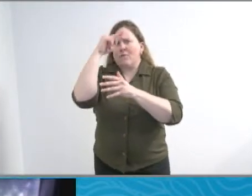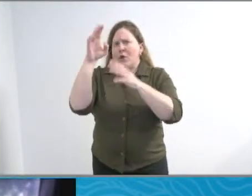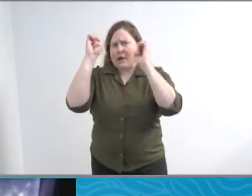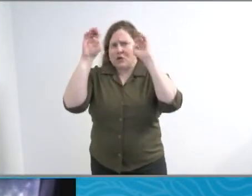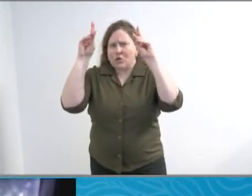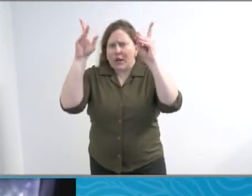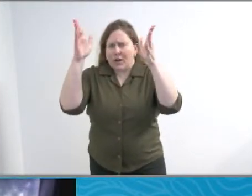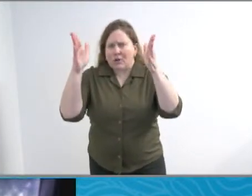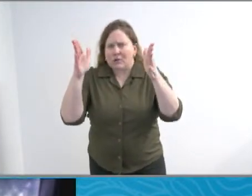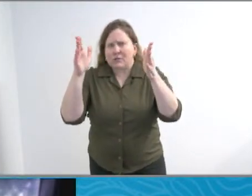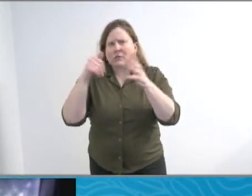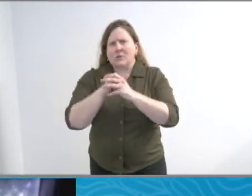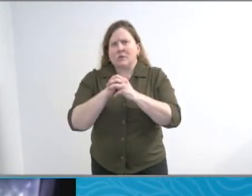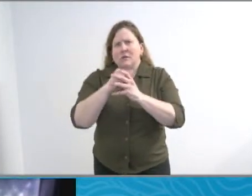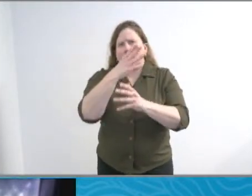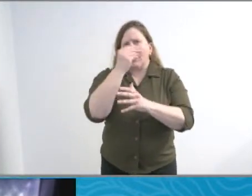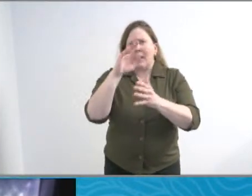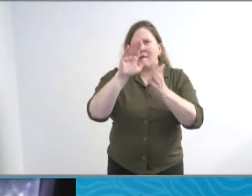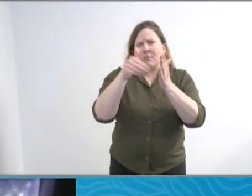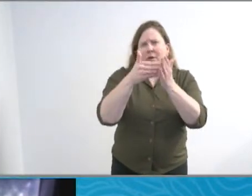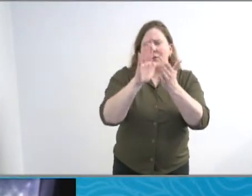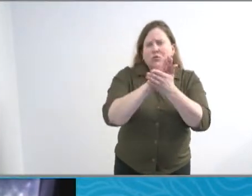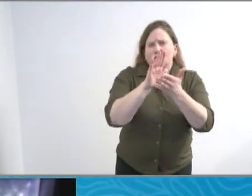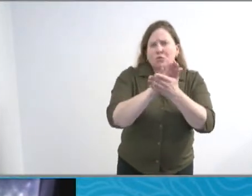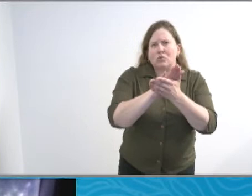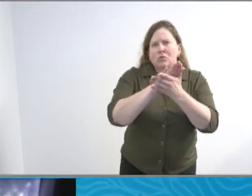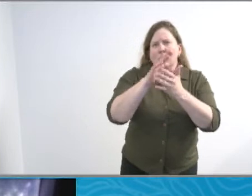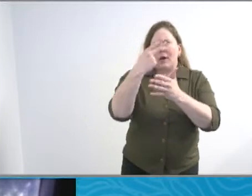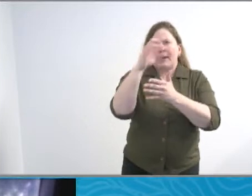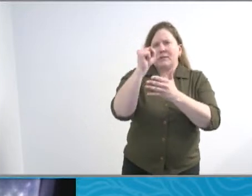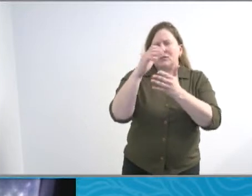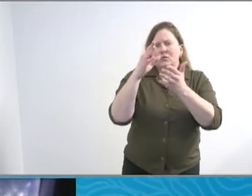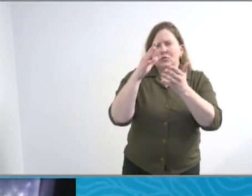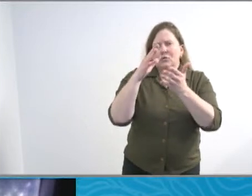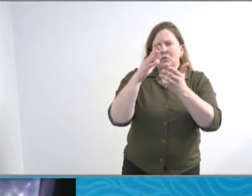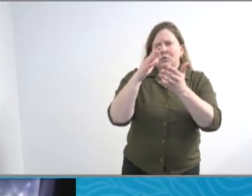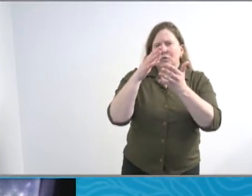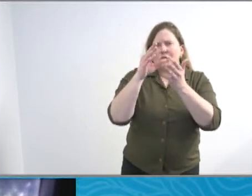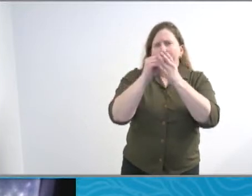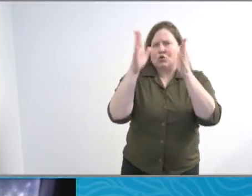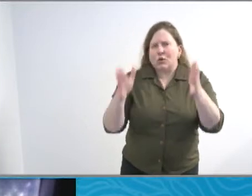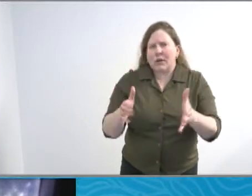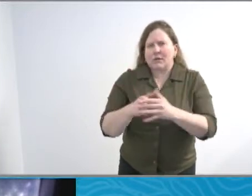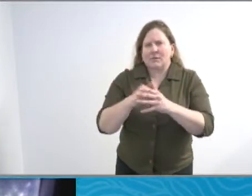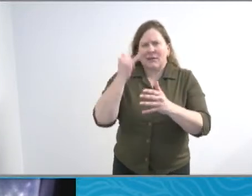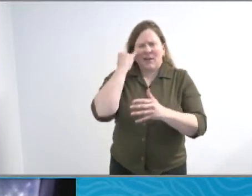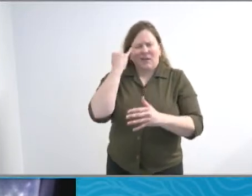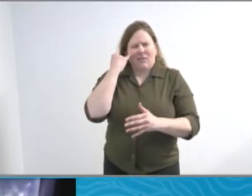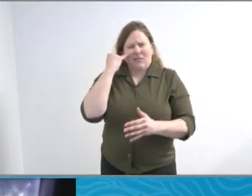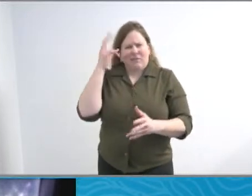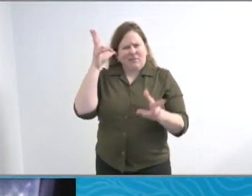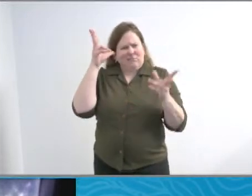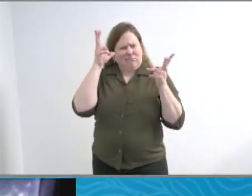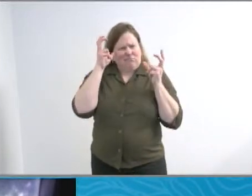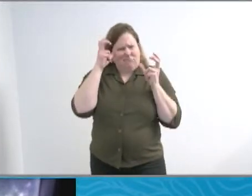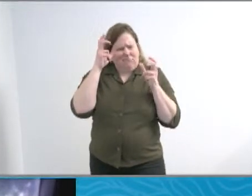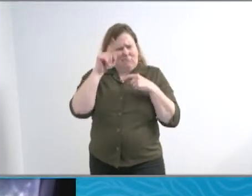and for our middle school and high school students. So if you have not heard of this event, I don't know how you haven't,